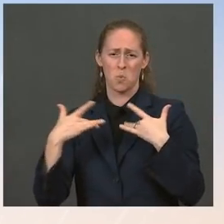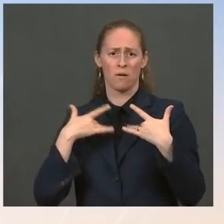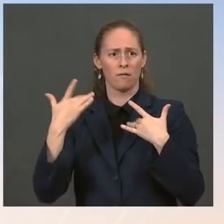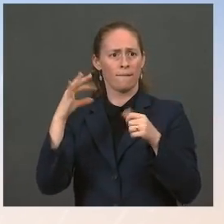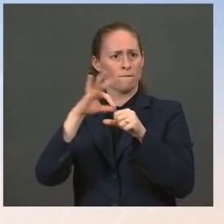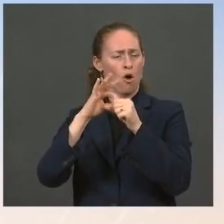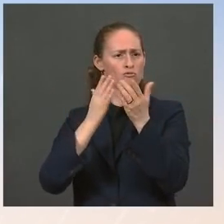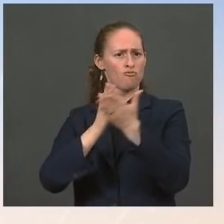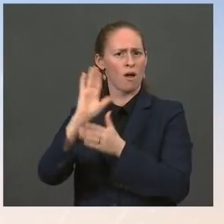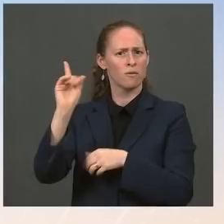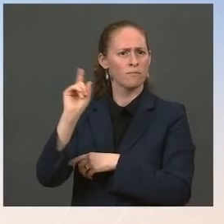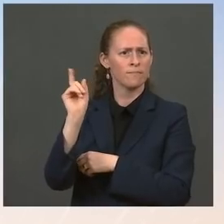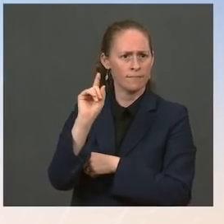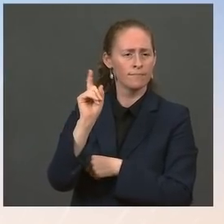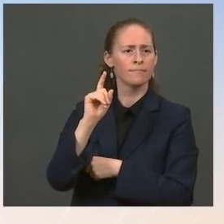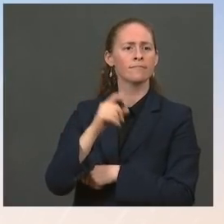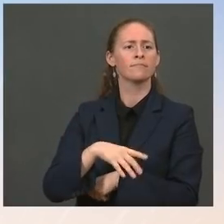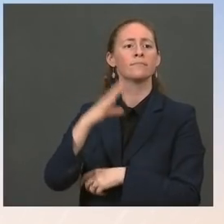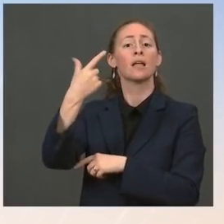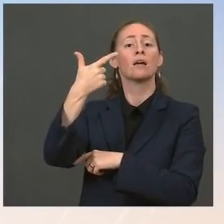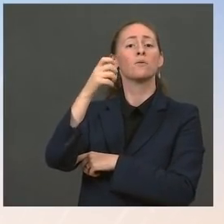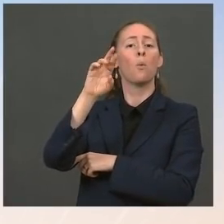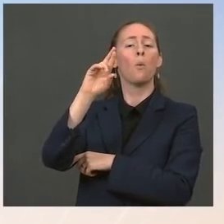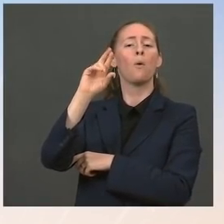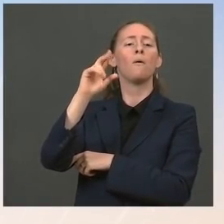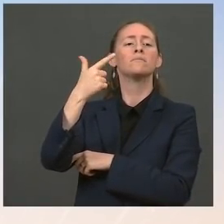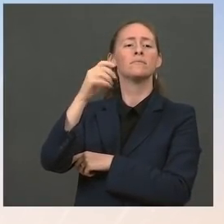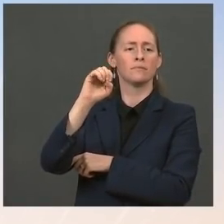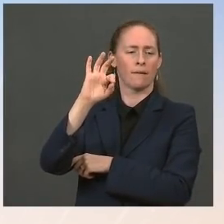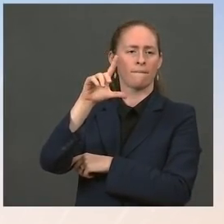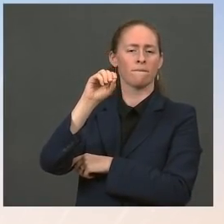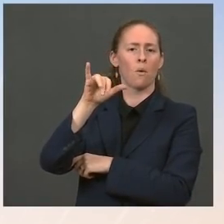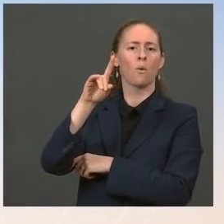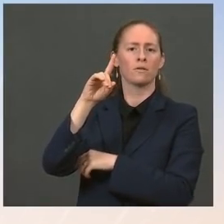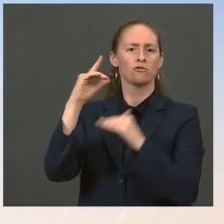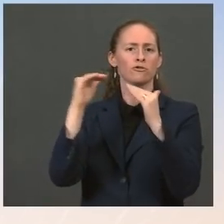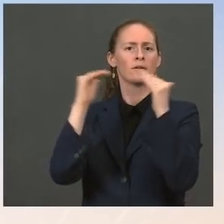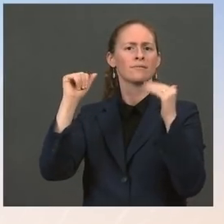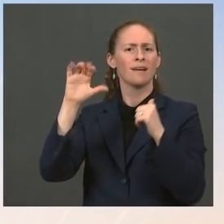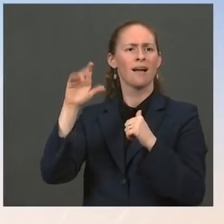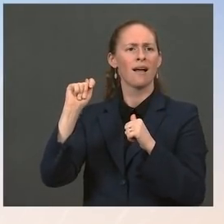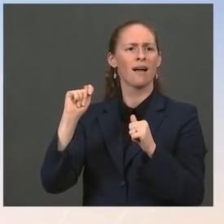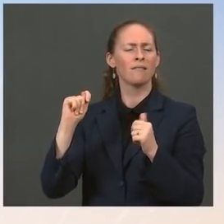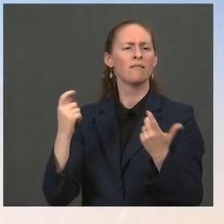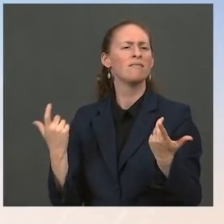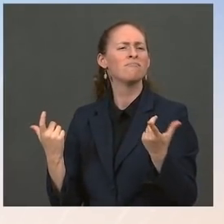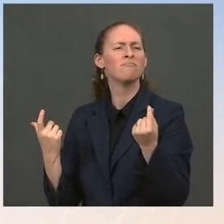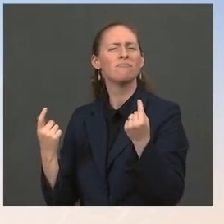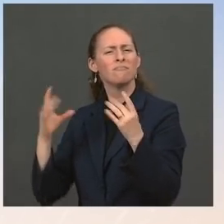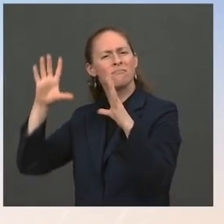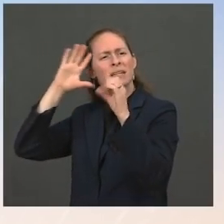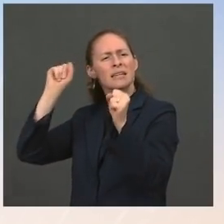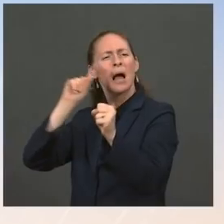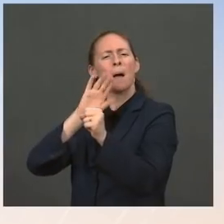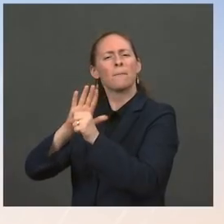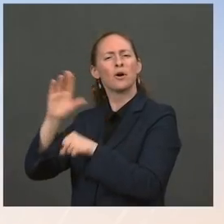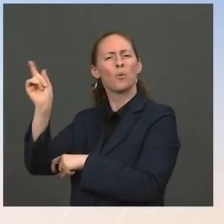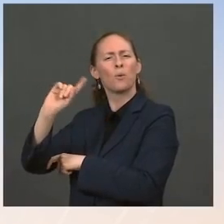Justice in Policing Act? What is he expected to do? What is he planning on committing to make sure these things happen? Ms. Psaki: He wants to get both done.